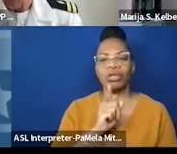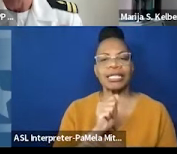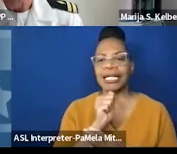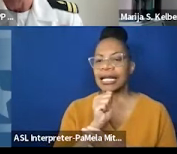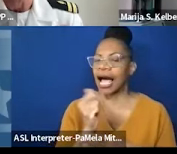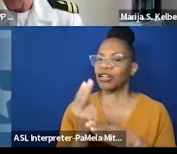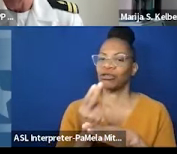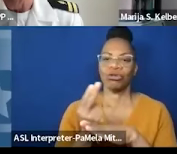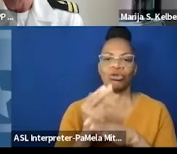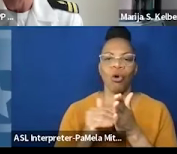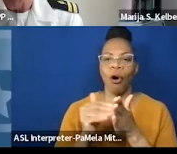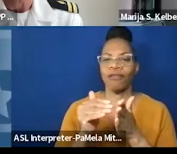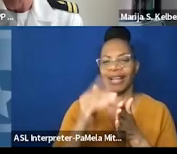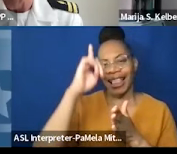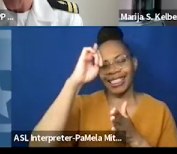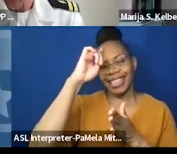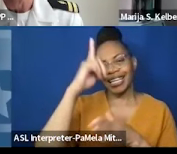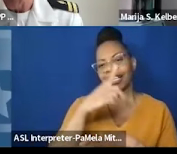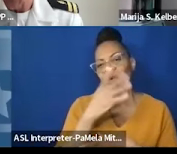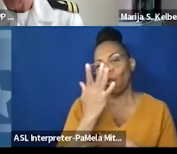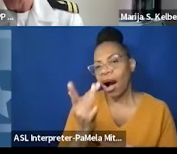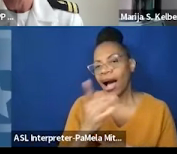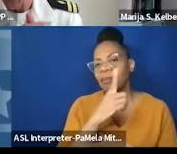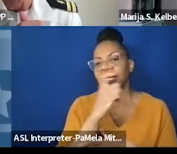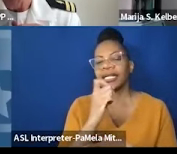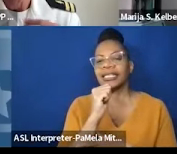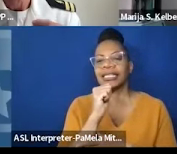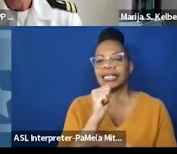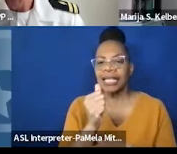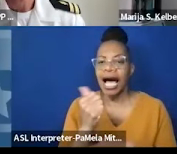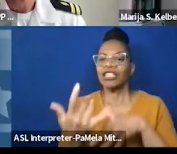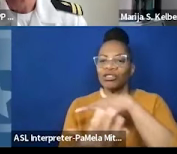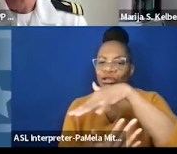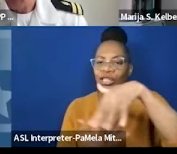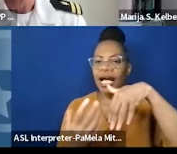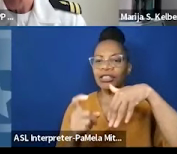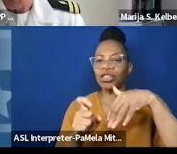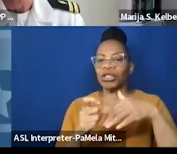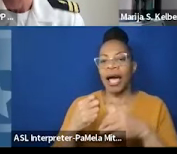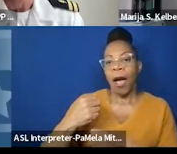but I think that's because it is not as socialized as it should be. So Military & Family Life Counselors,